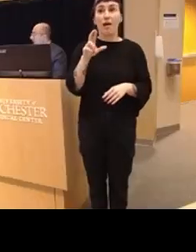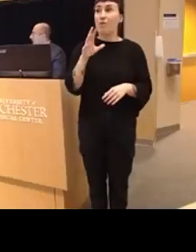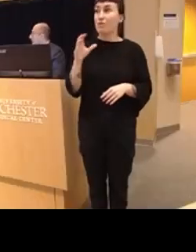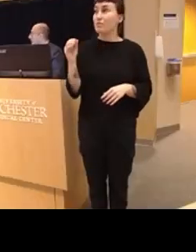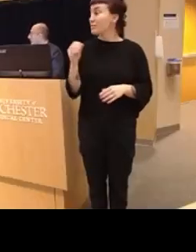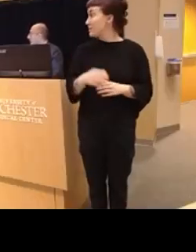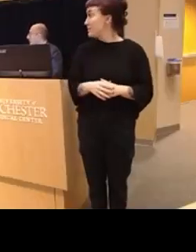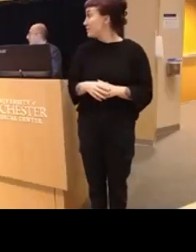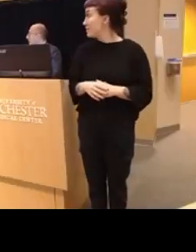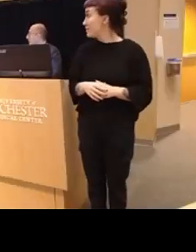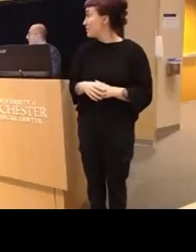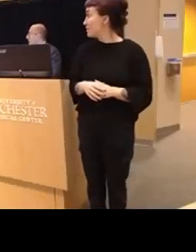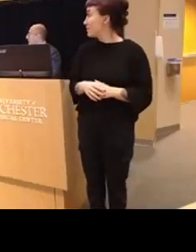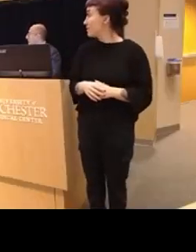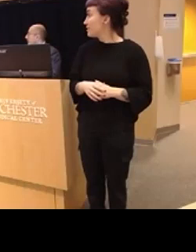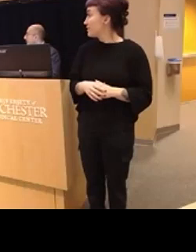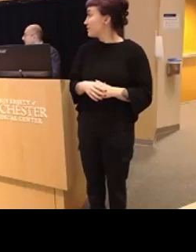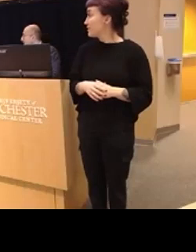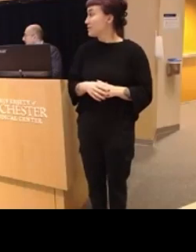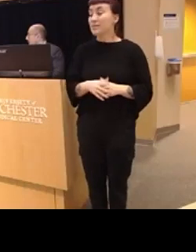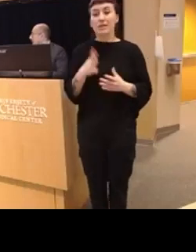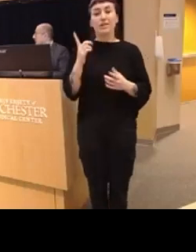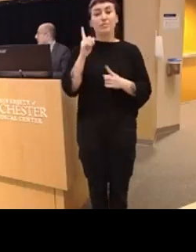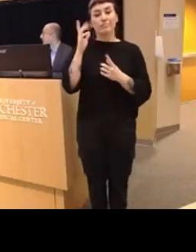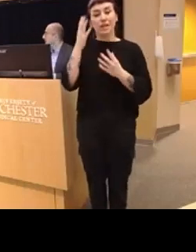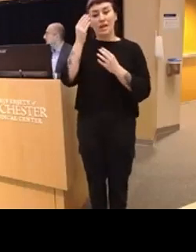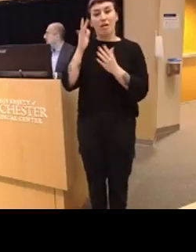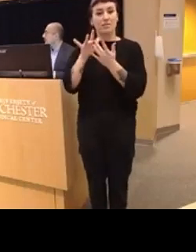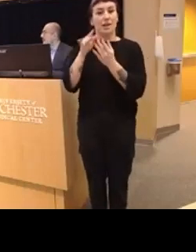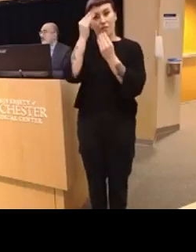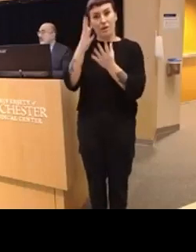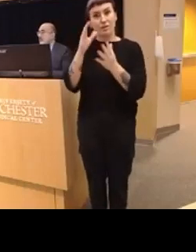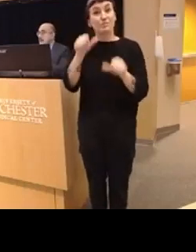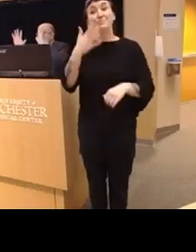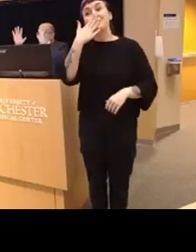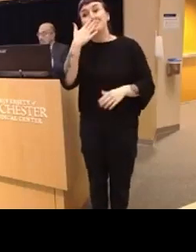his uh uh you know contact information for those who are interested so thank you right thank you